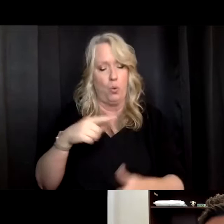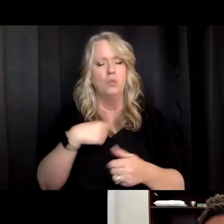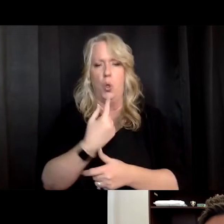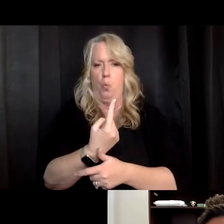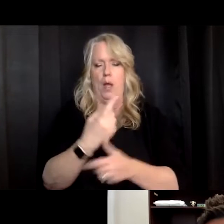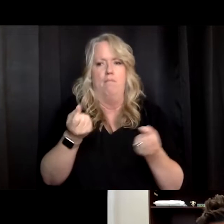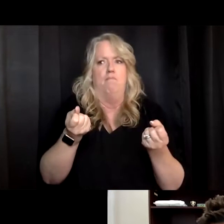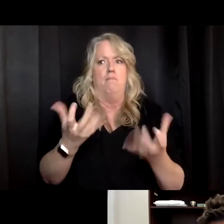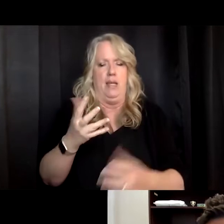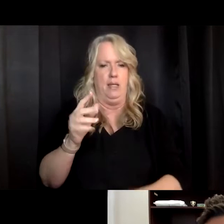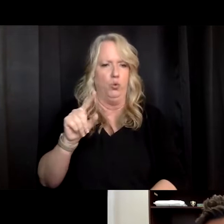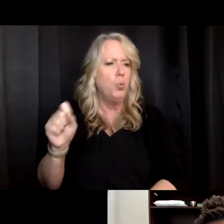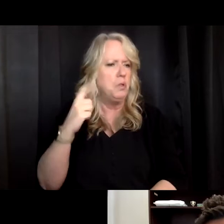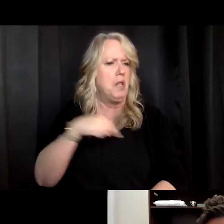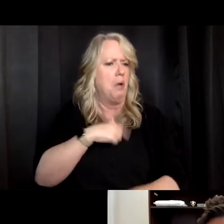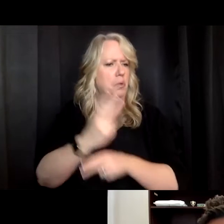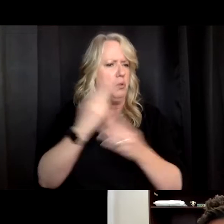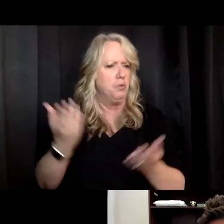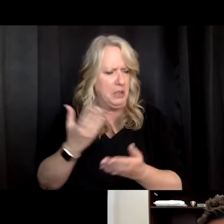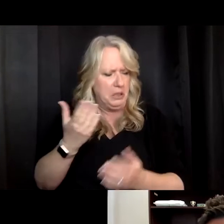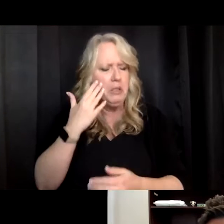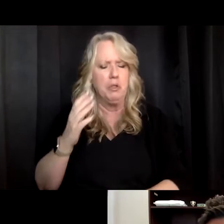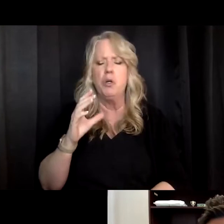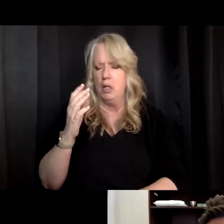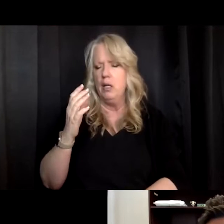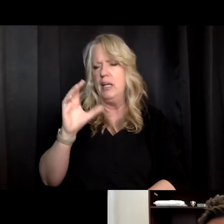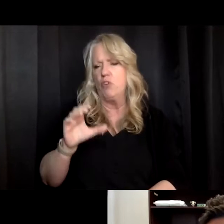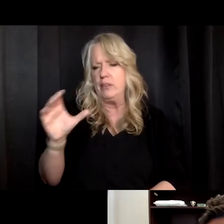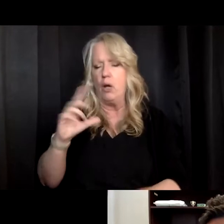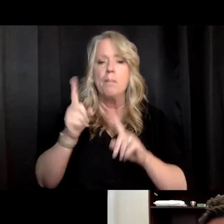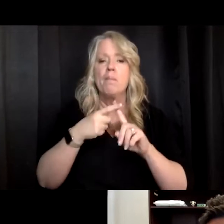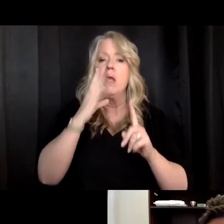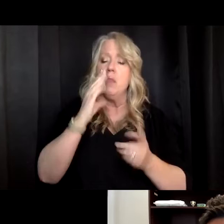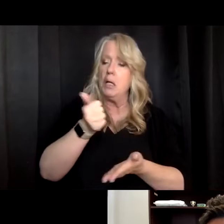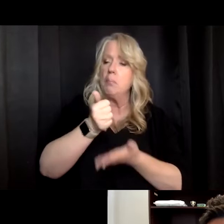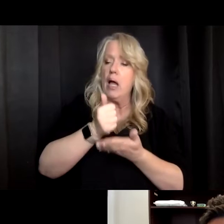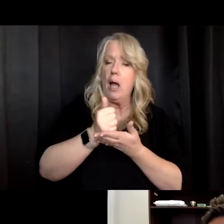OUR DISCUSSIONS LEADING INTO THIS. MEDICATIONS ARE AN IMPORTANT TOOL. ONE OF MANY TOOLS THAT WE USE IN